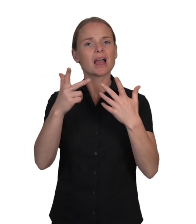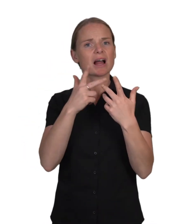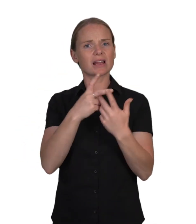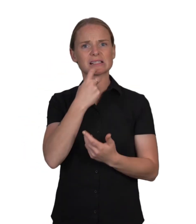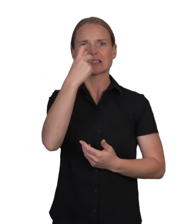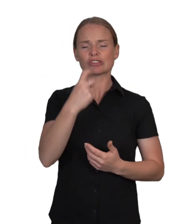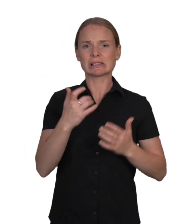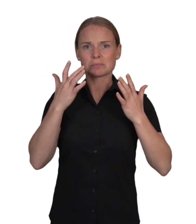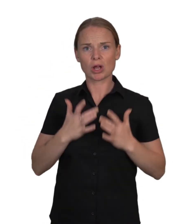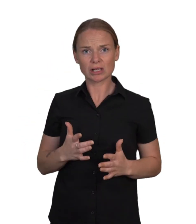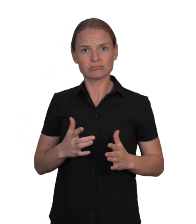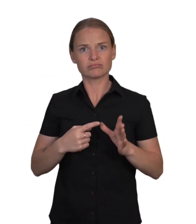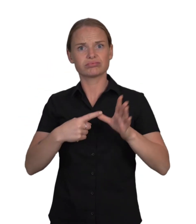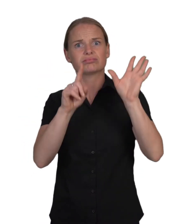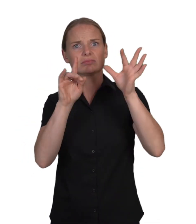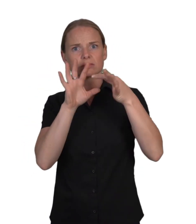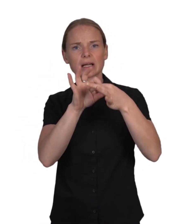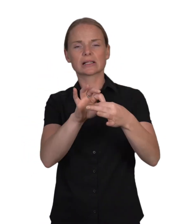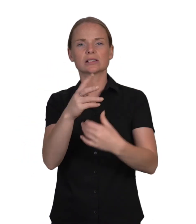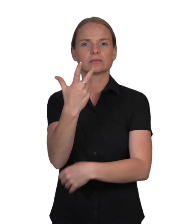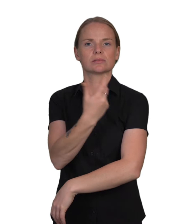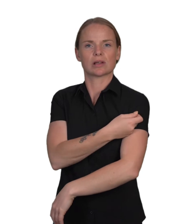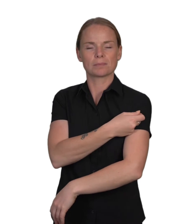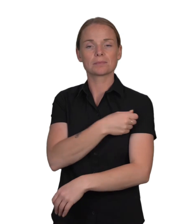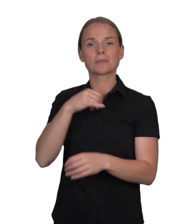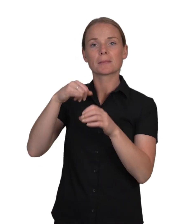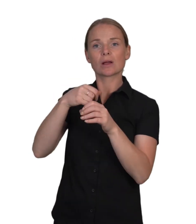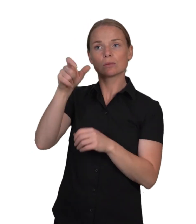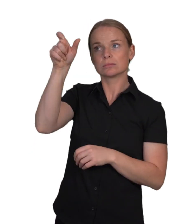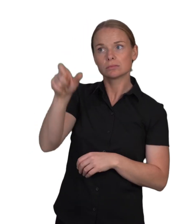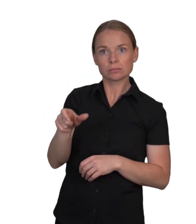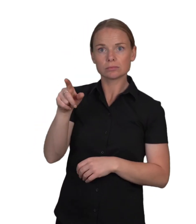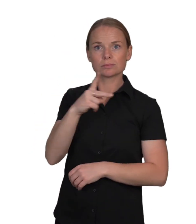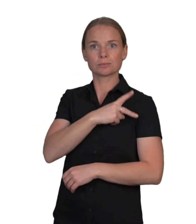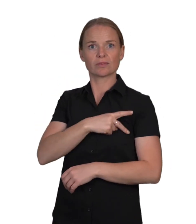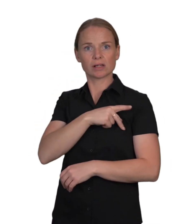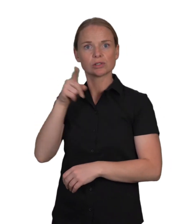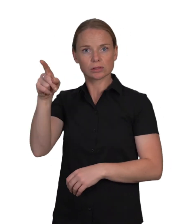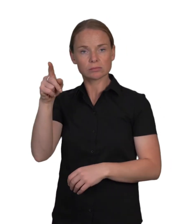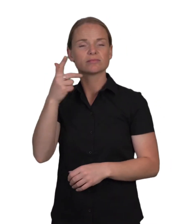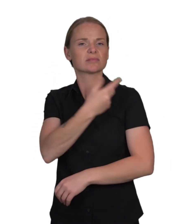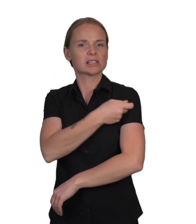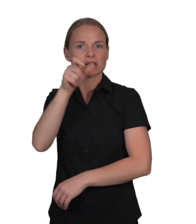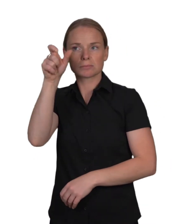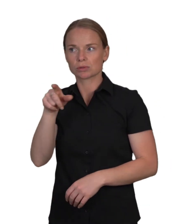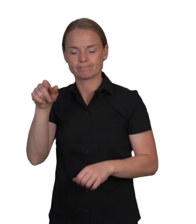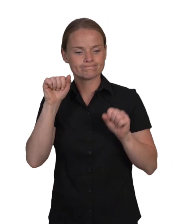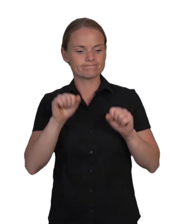any other serious adverse event that, following review by an experienced immunisation provider or medical specialist,